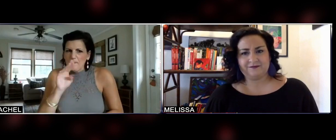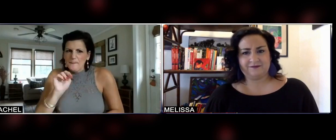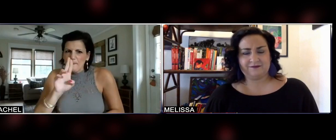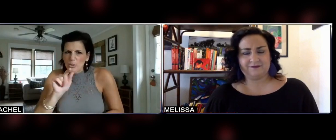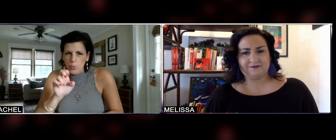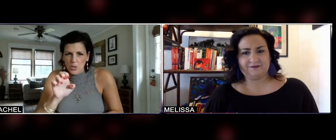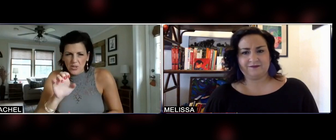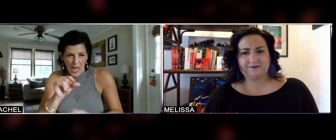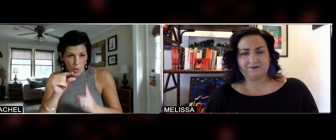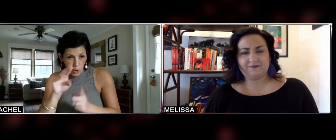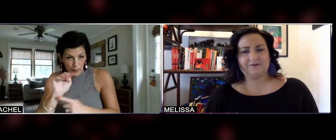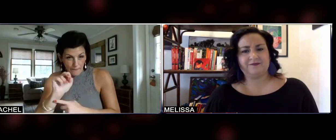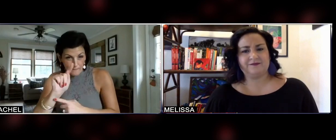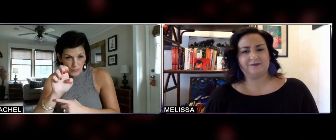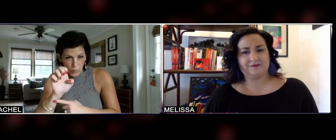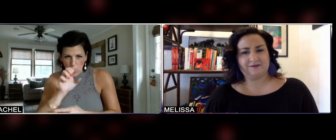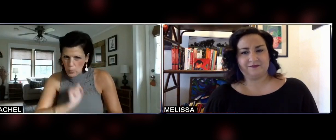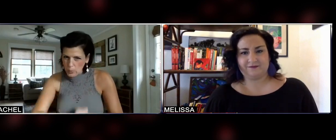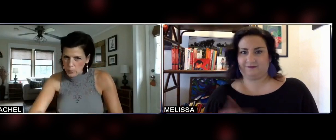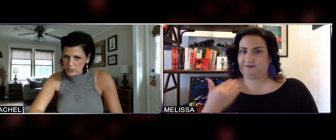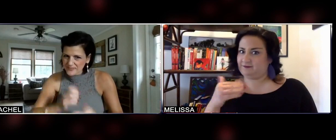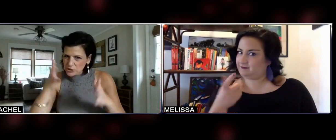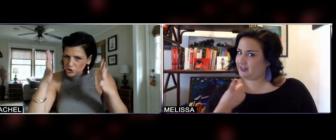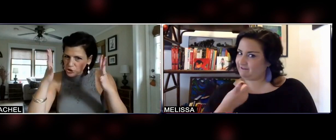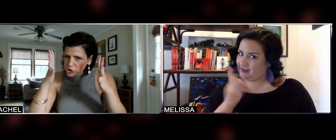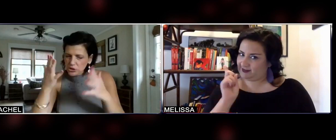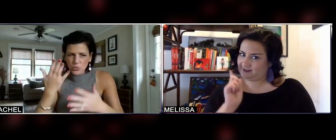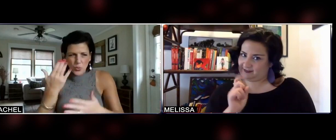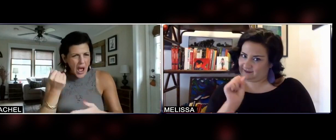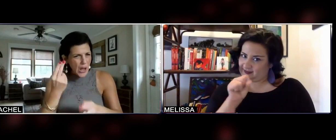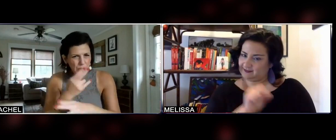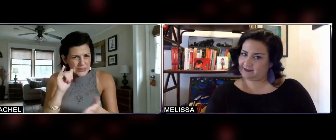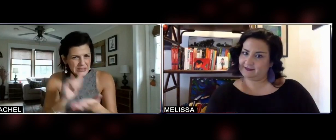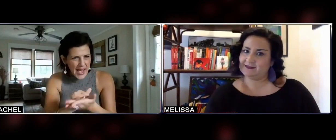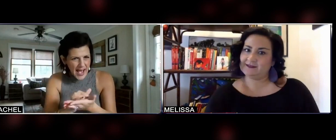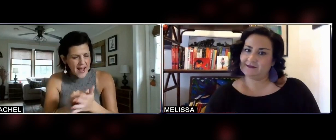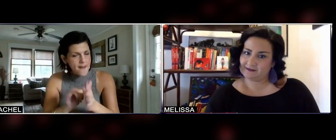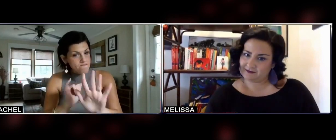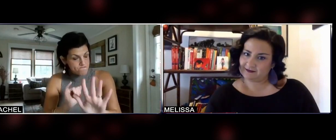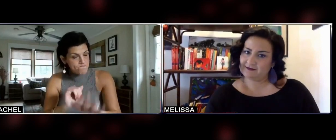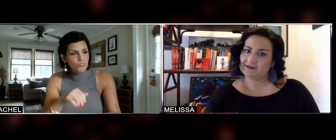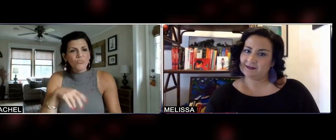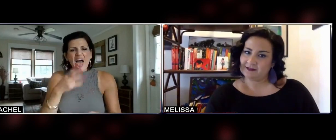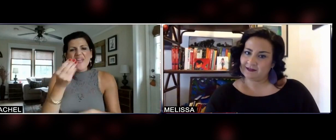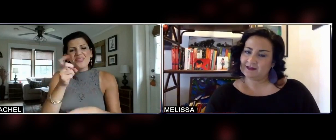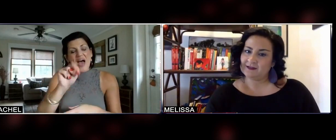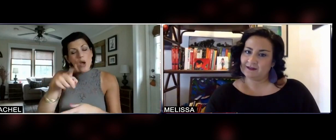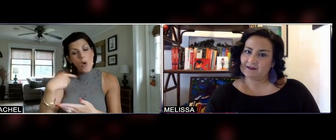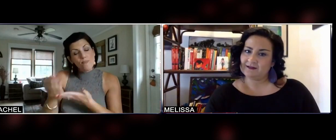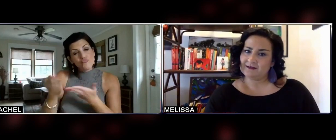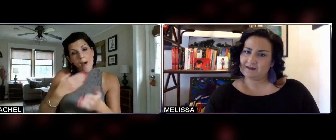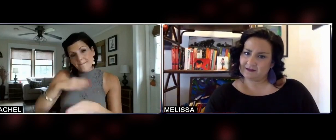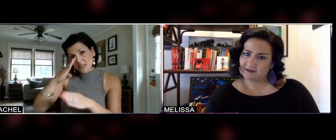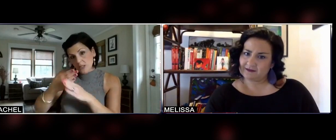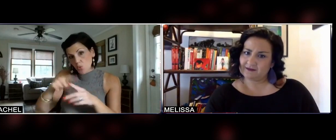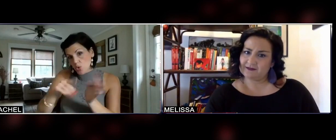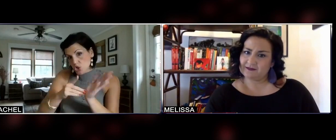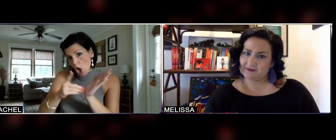not wanting their children to become "mute". MUTE!? That word's old! And very offensive! Yes, I did not understand why they used that word.